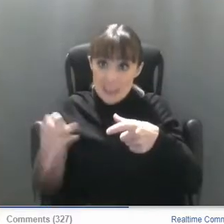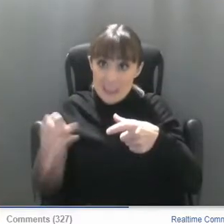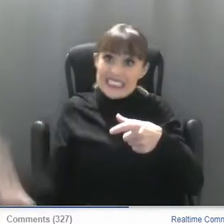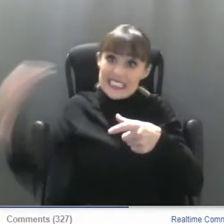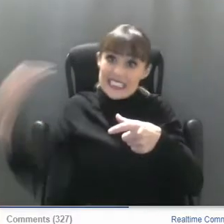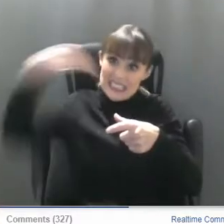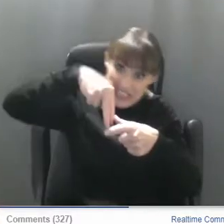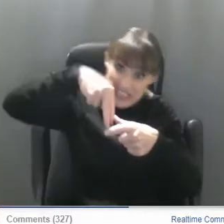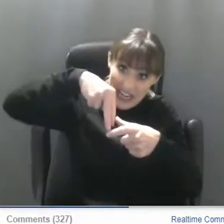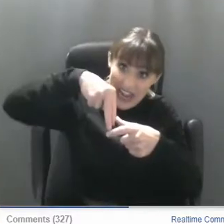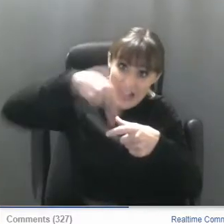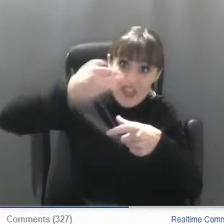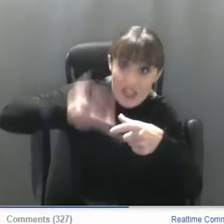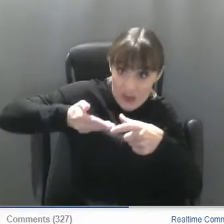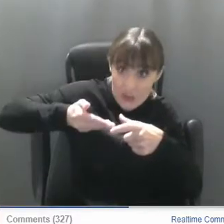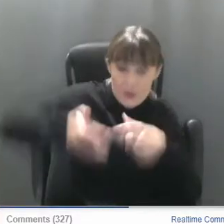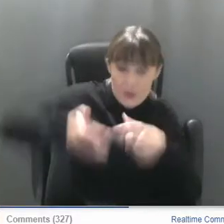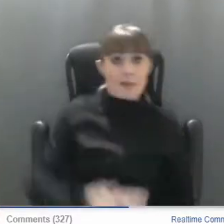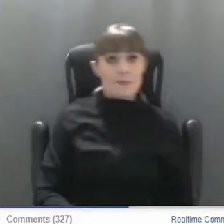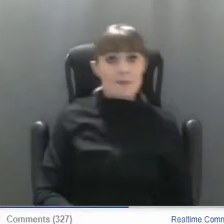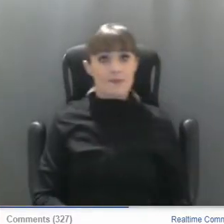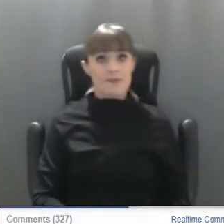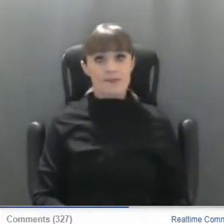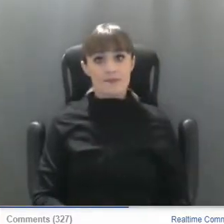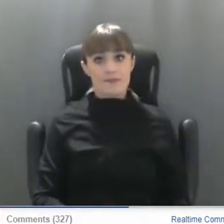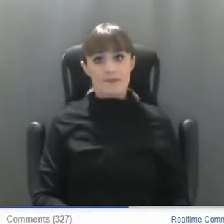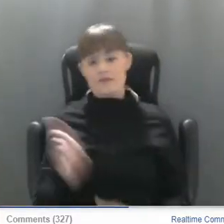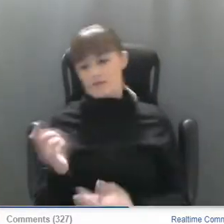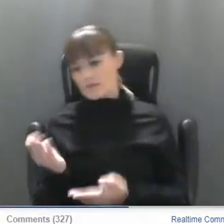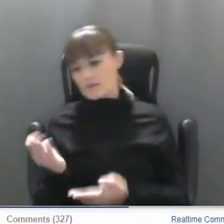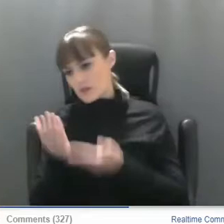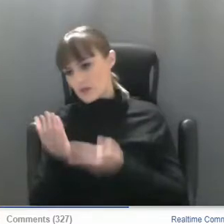"They recommend", she said "counting numbers as people leave." That's right, we are